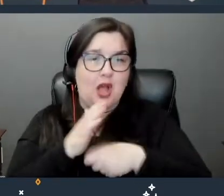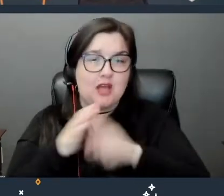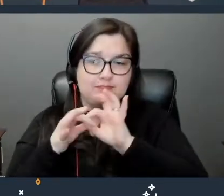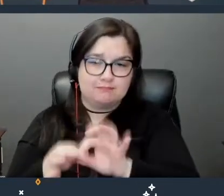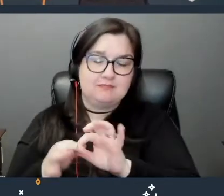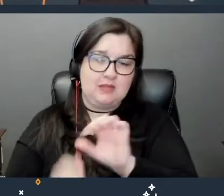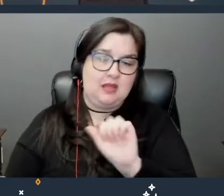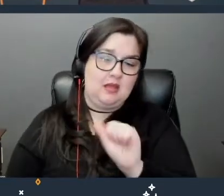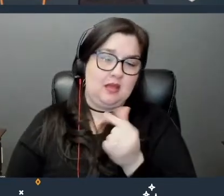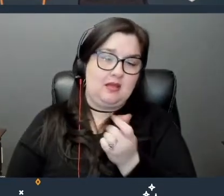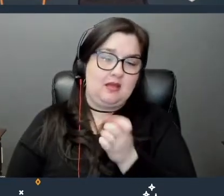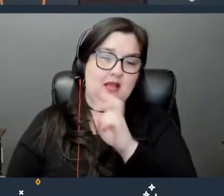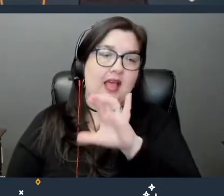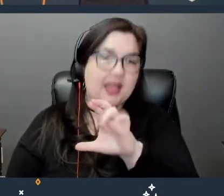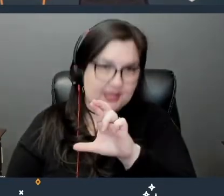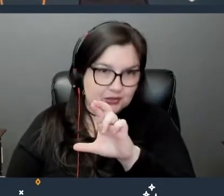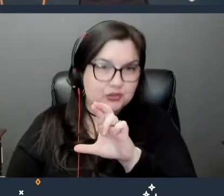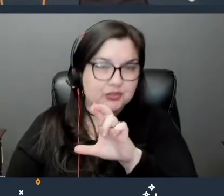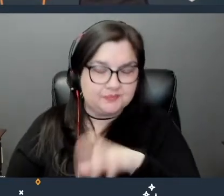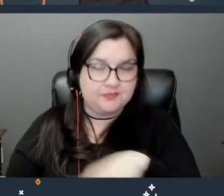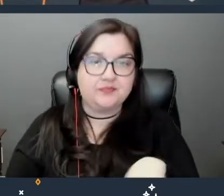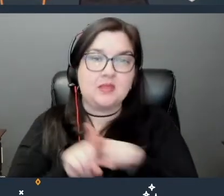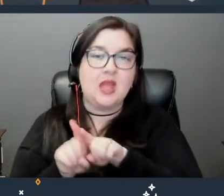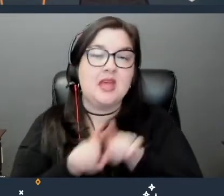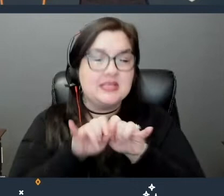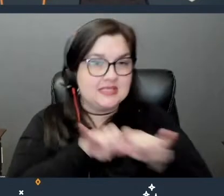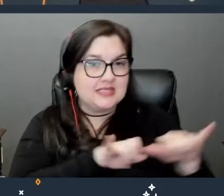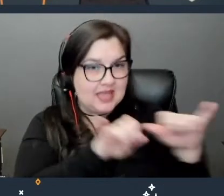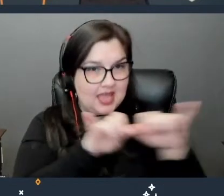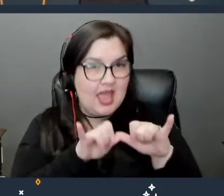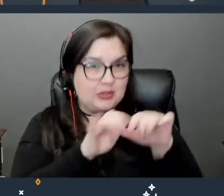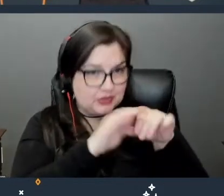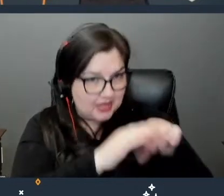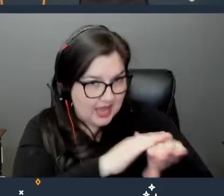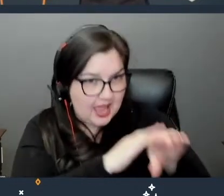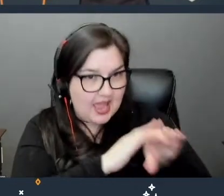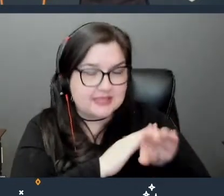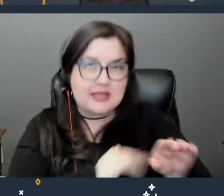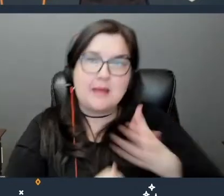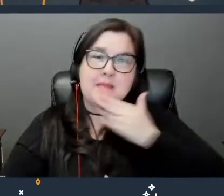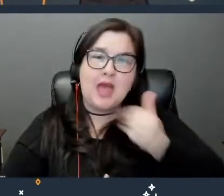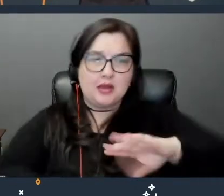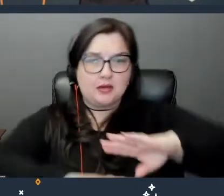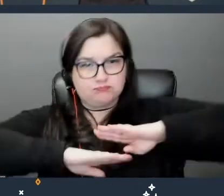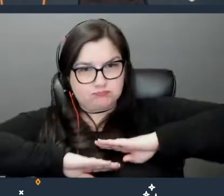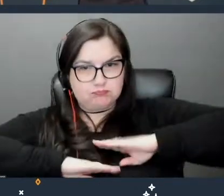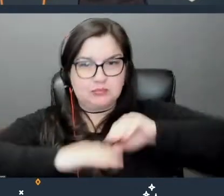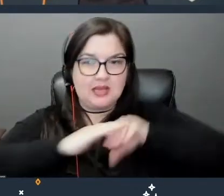that we would have an S3 Standard-Infrequent Access so you can better meet those data access needs at a lower cost point.